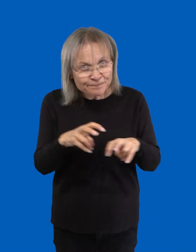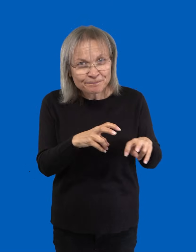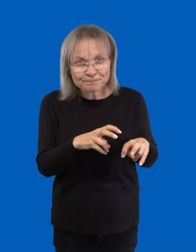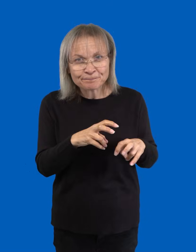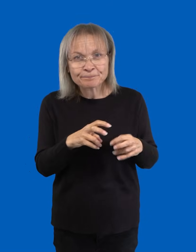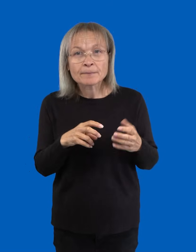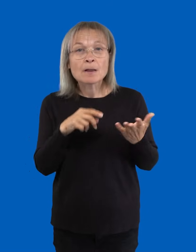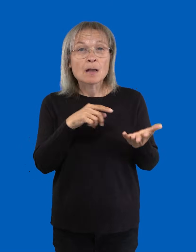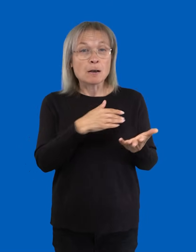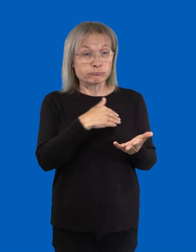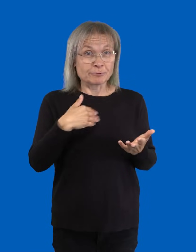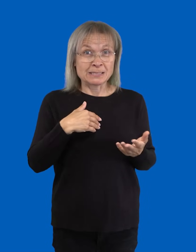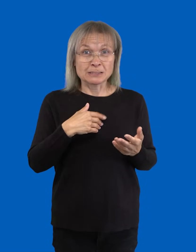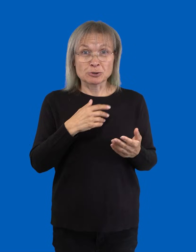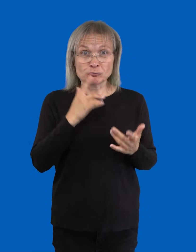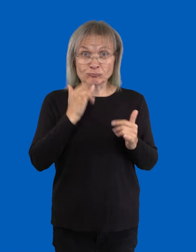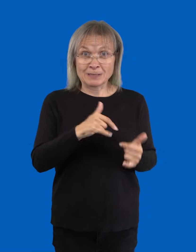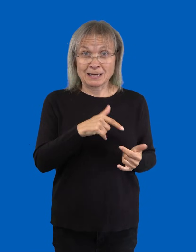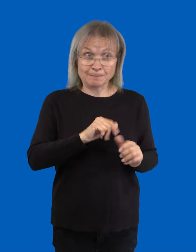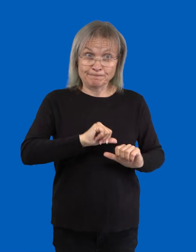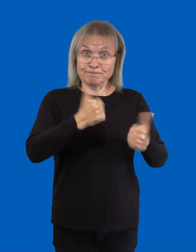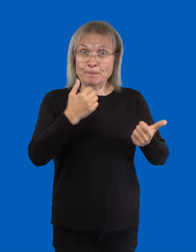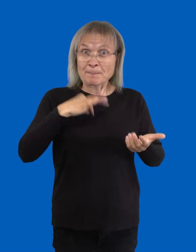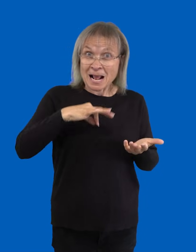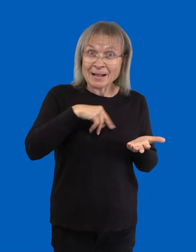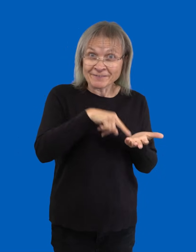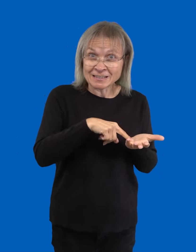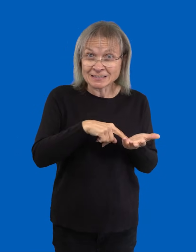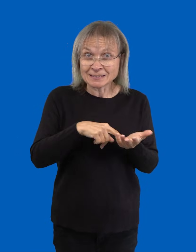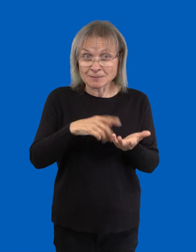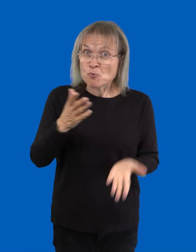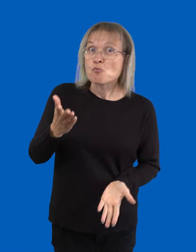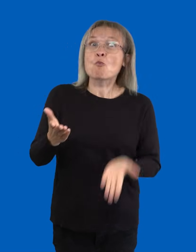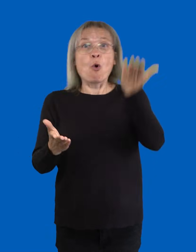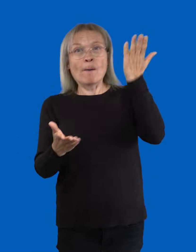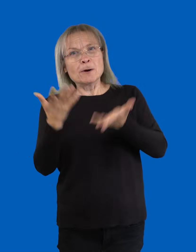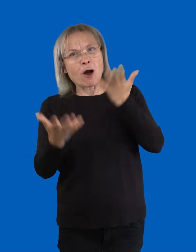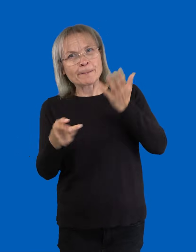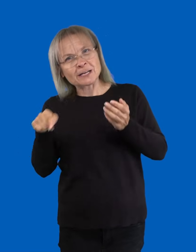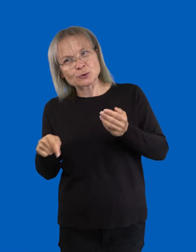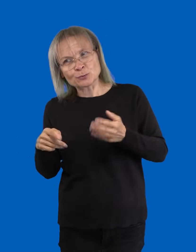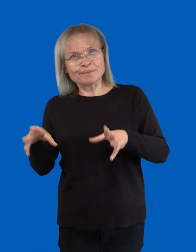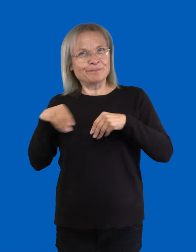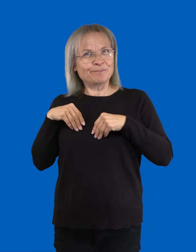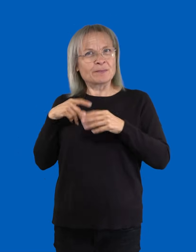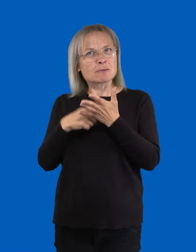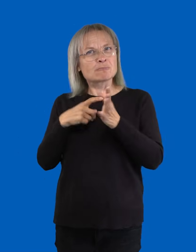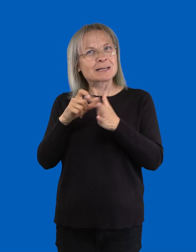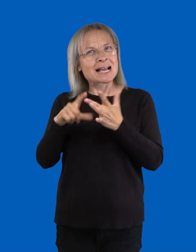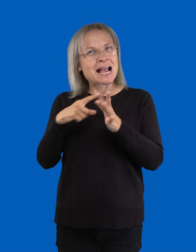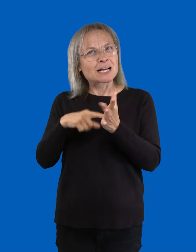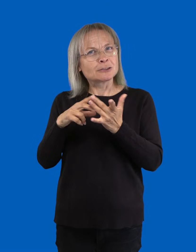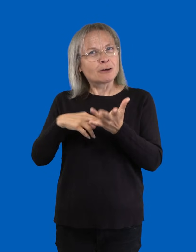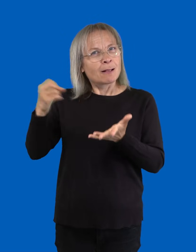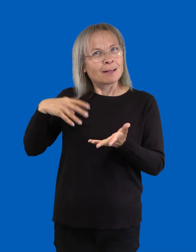Research shows the overall benefits of breast screening outweigh the risks of radiation exposure.